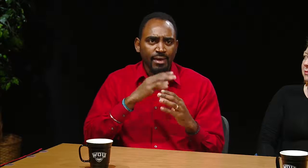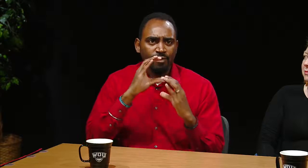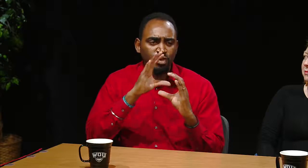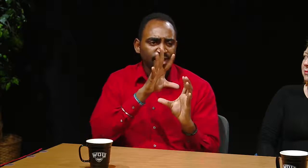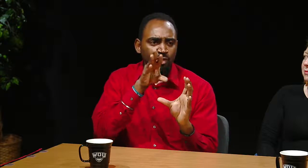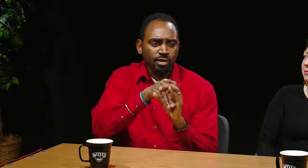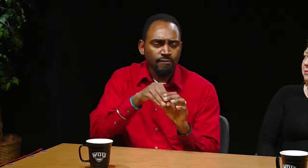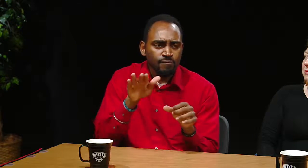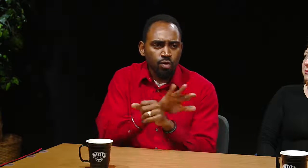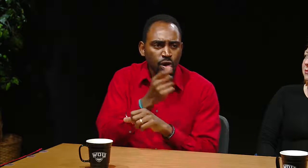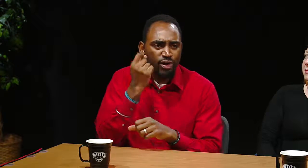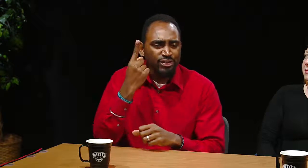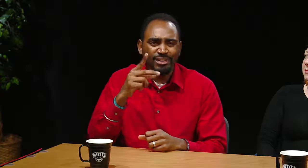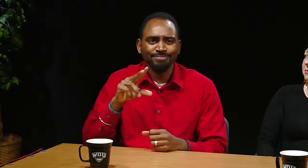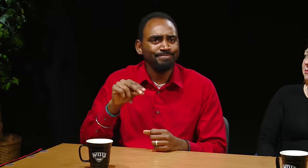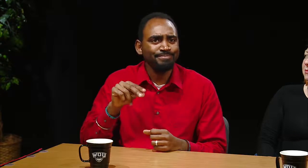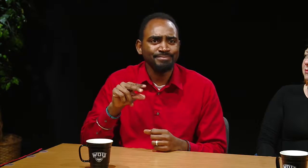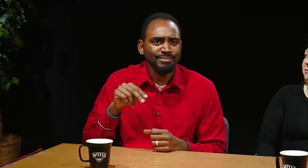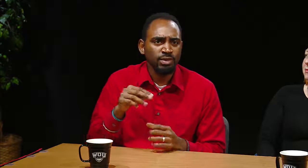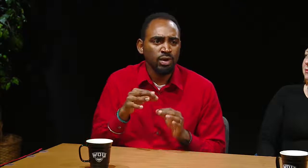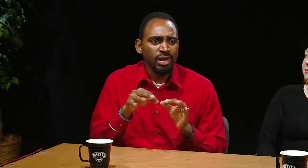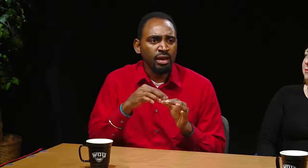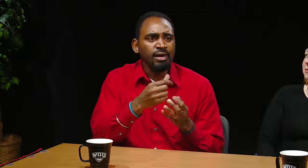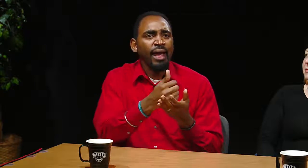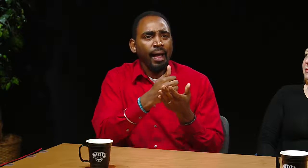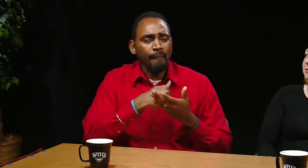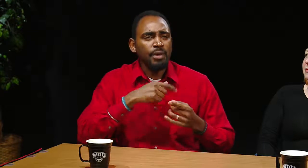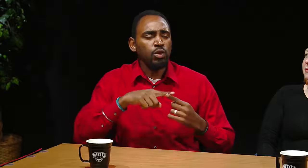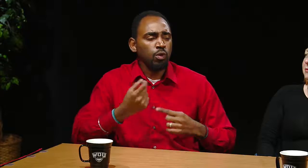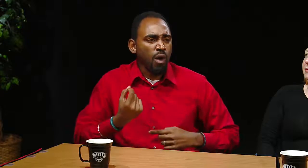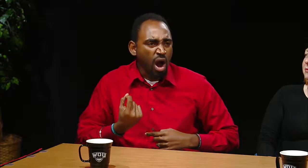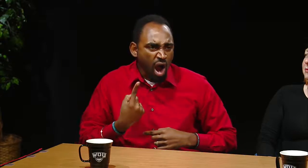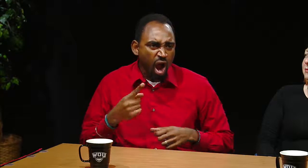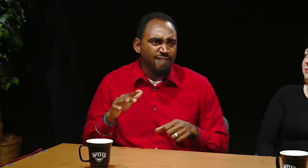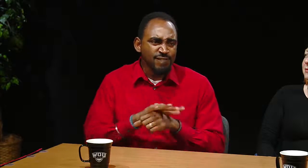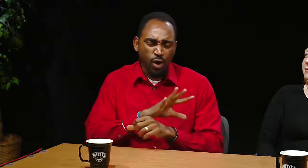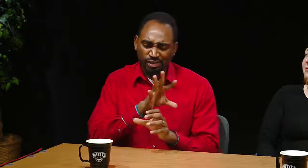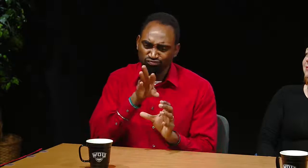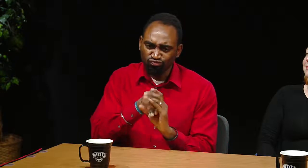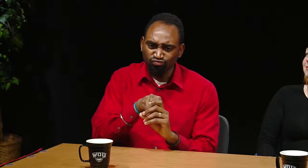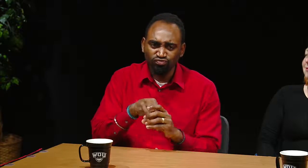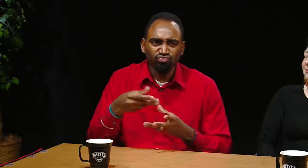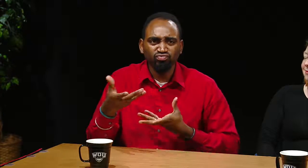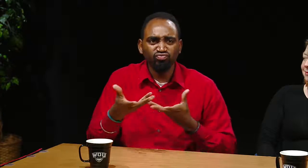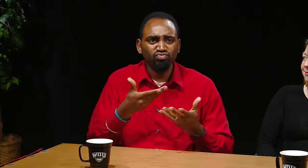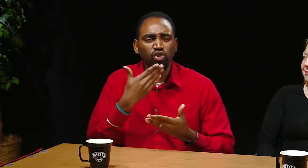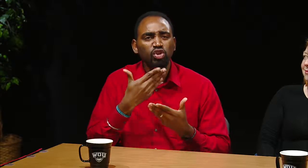But I also always follow that up with "Just send it to our office. "We'll get it captioned for you, no problem. We'd love to."